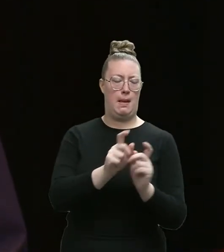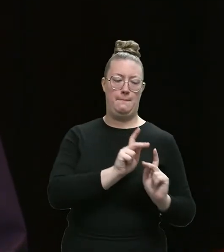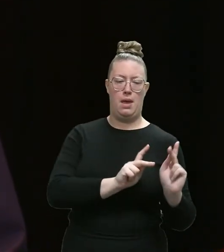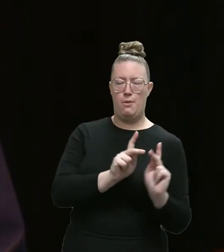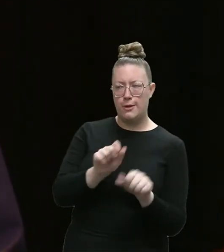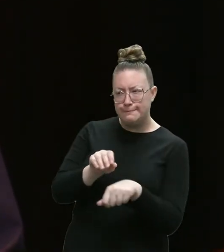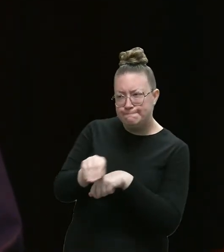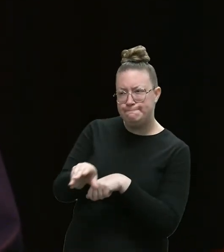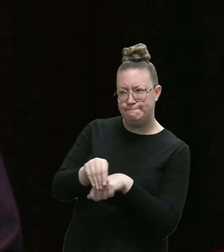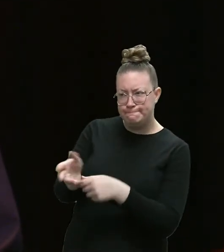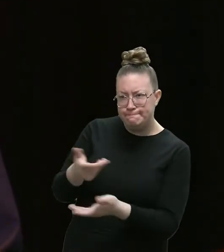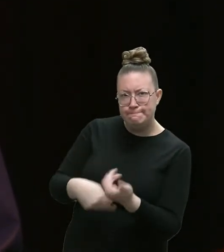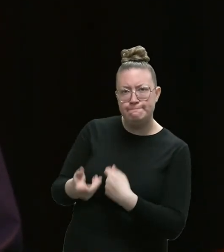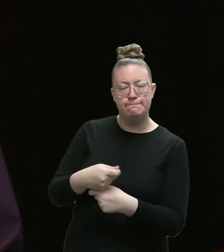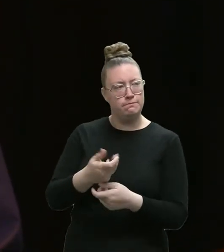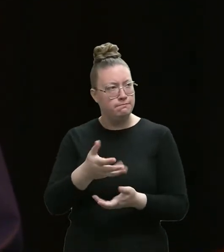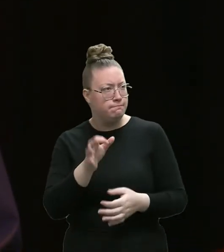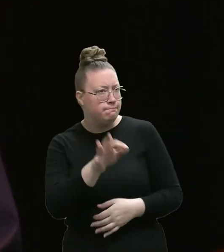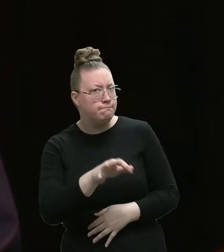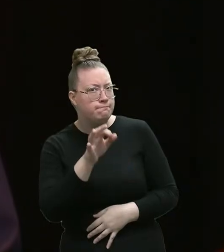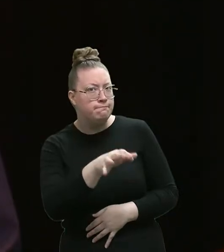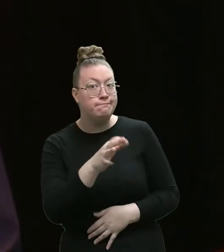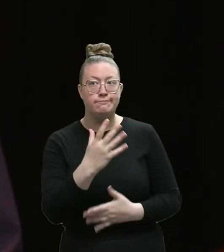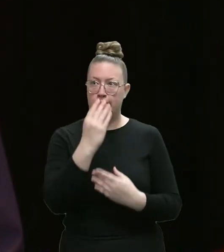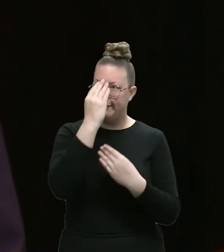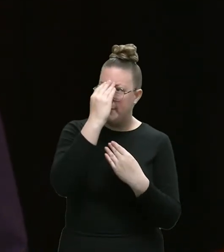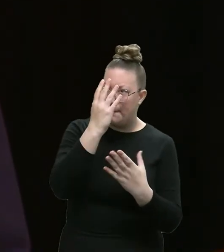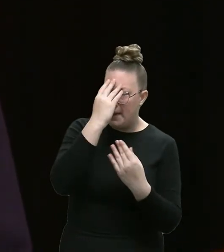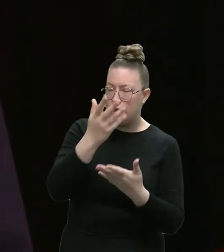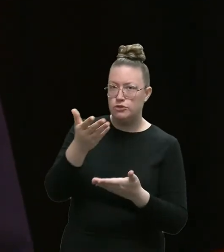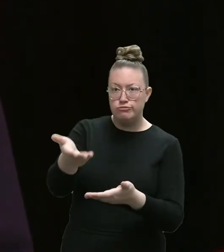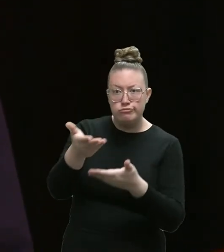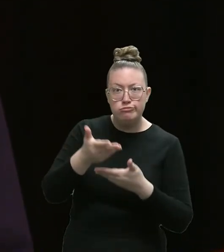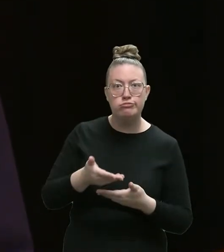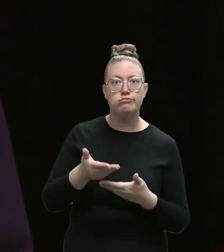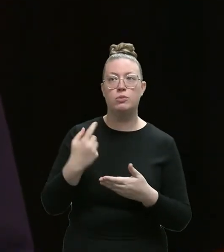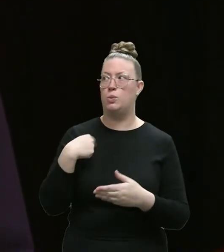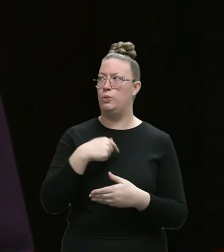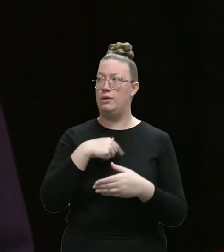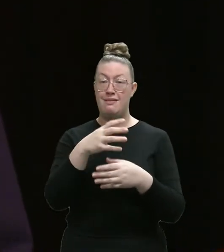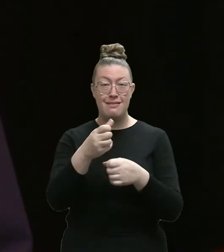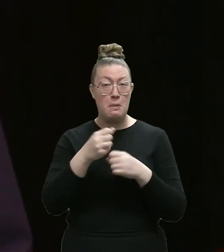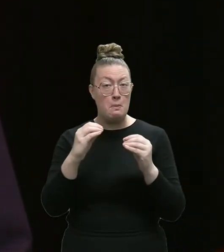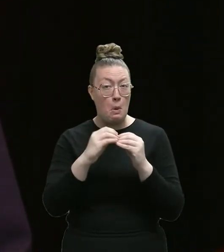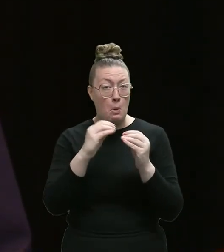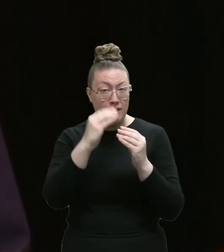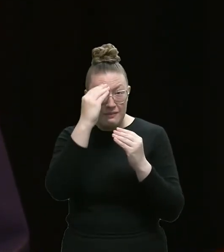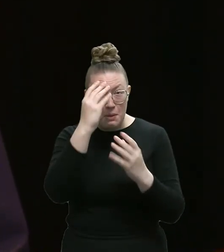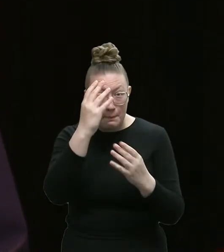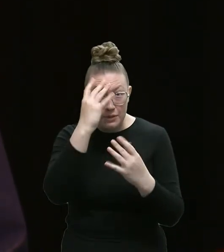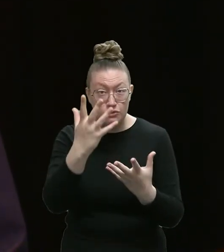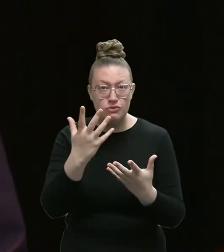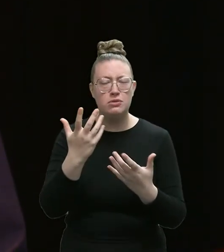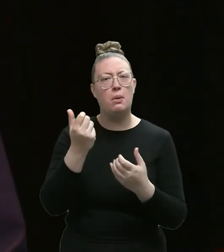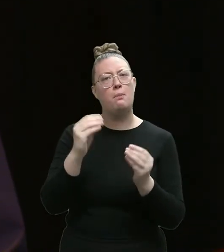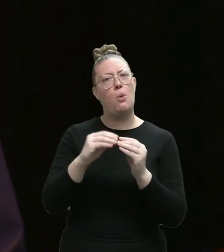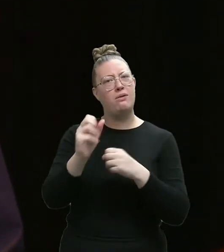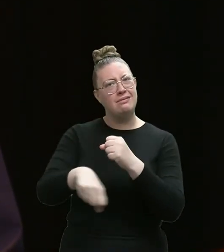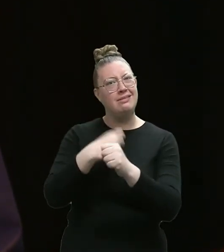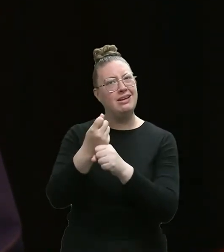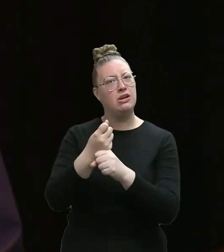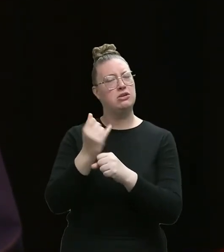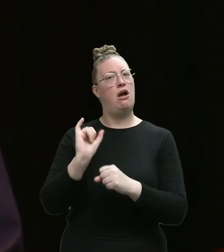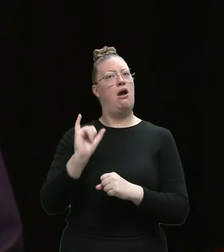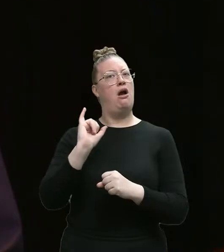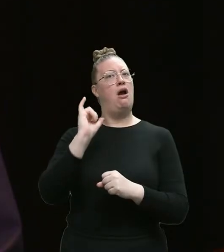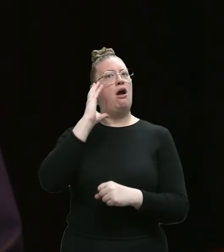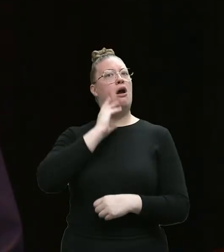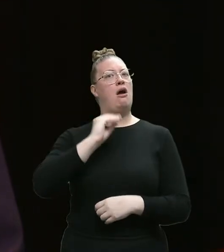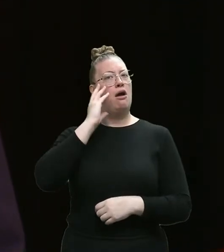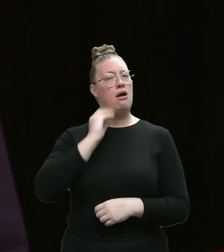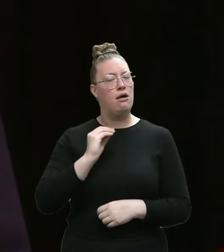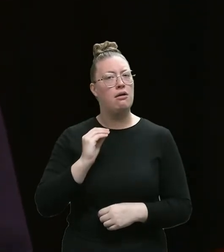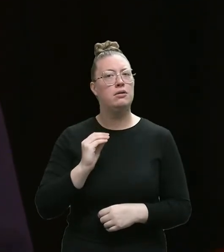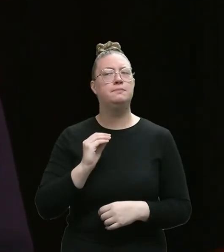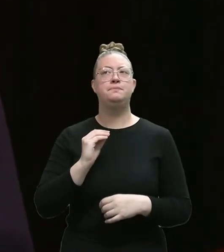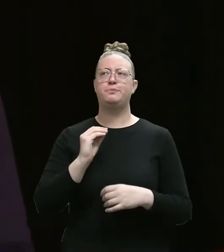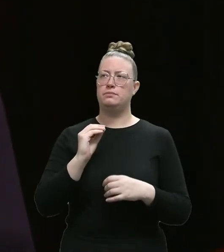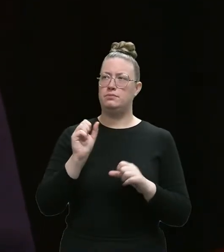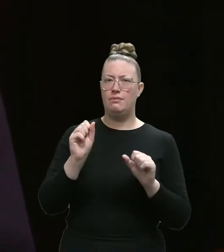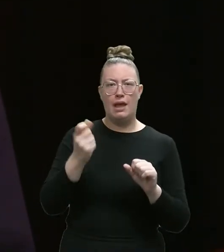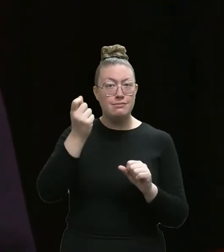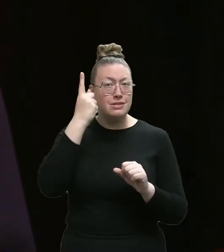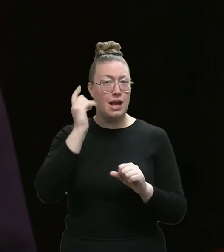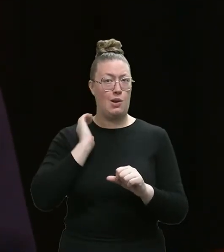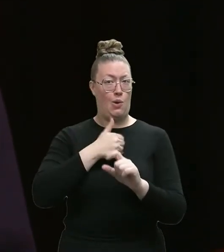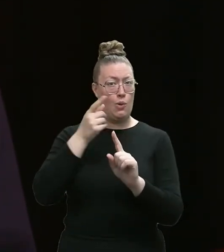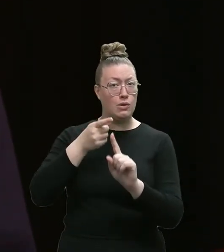Superintendent, would you join me?